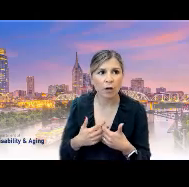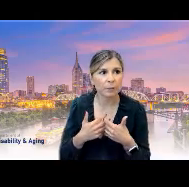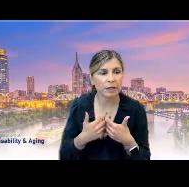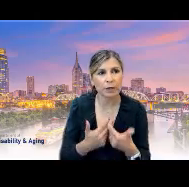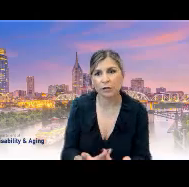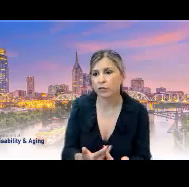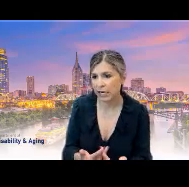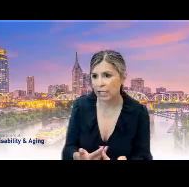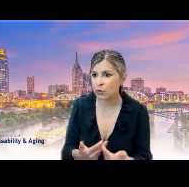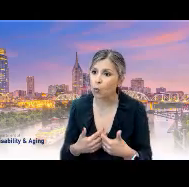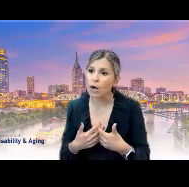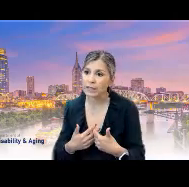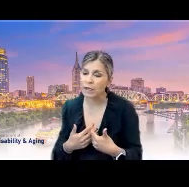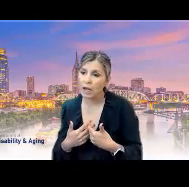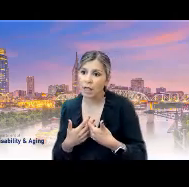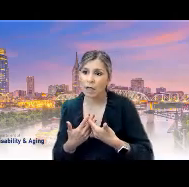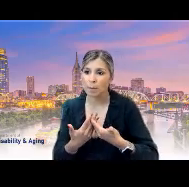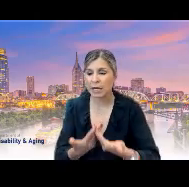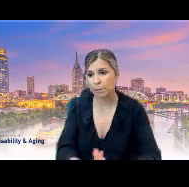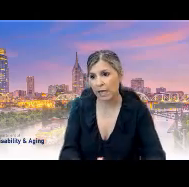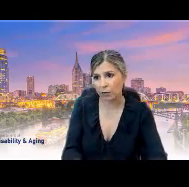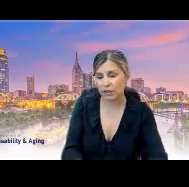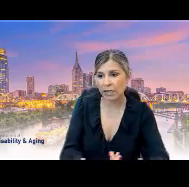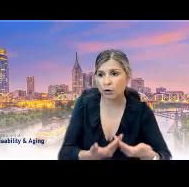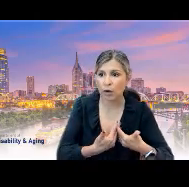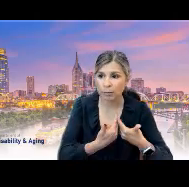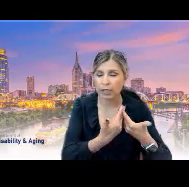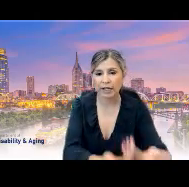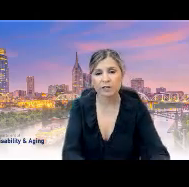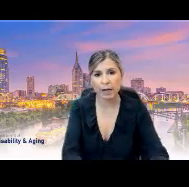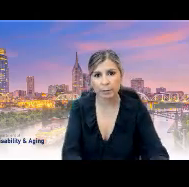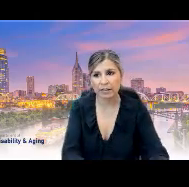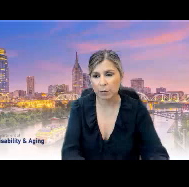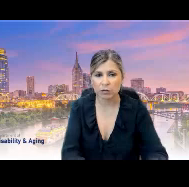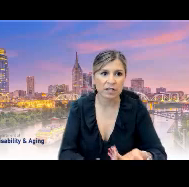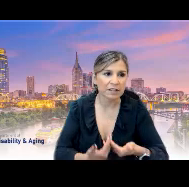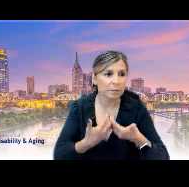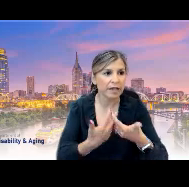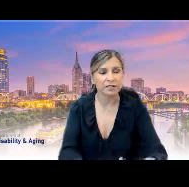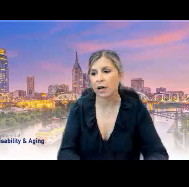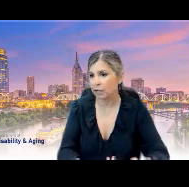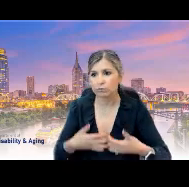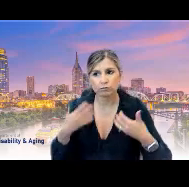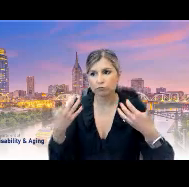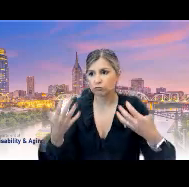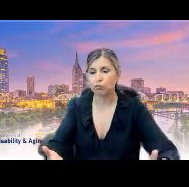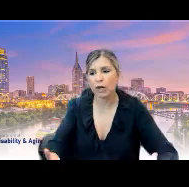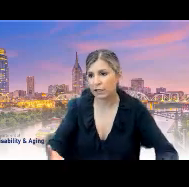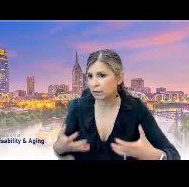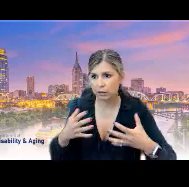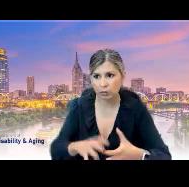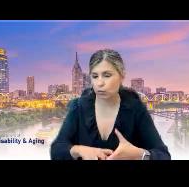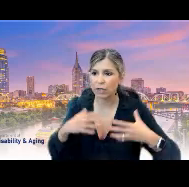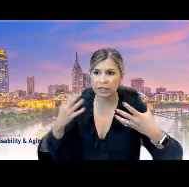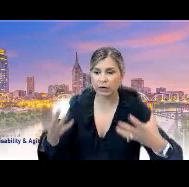Helps people understand what might be out there, what plans might make the most sense based on what, what they're, you know,